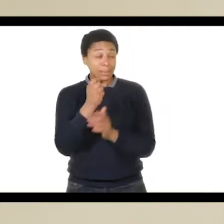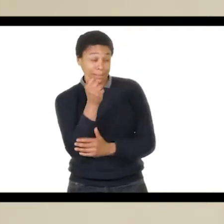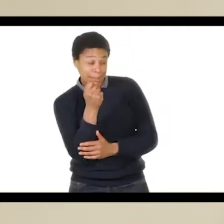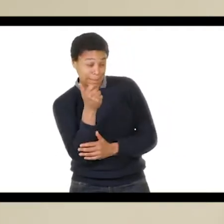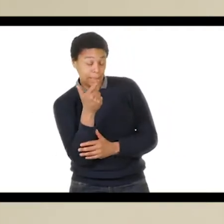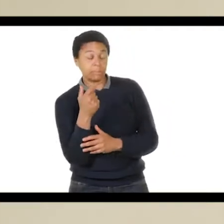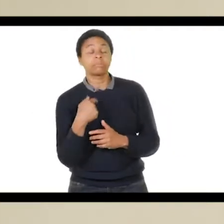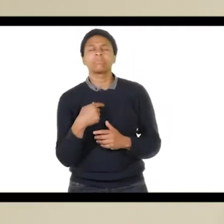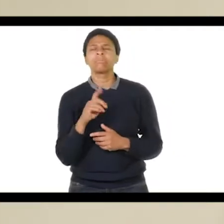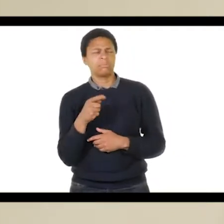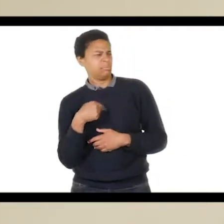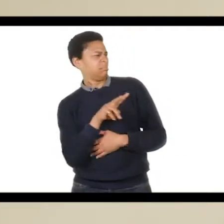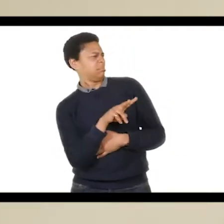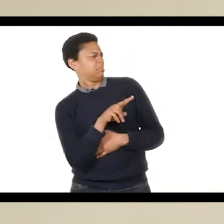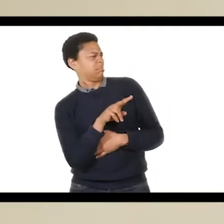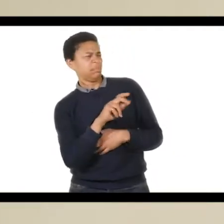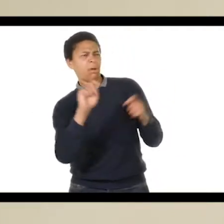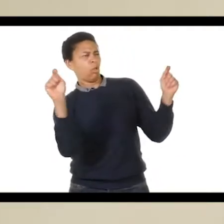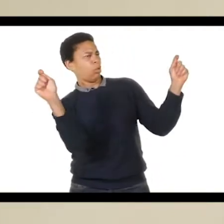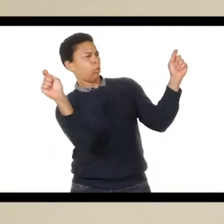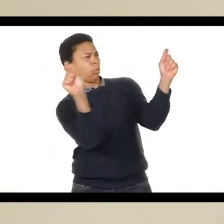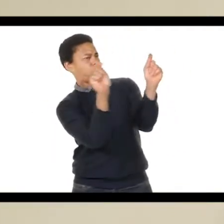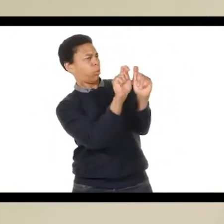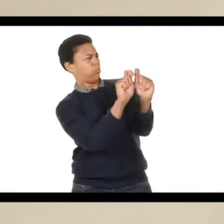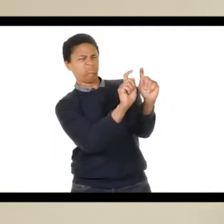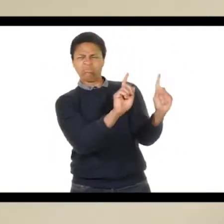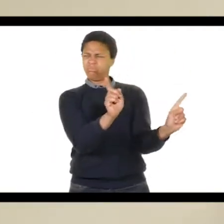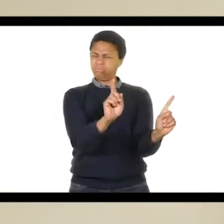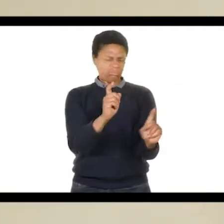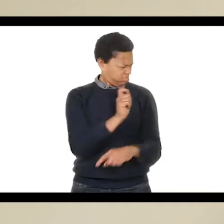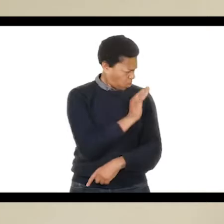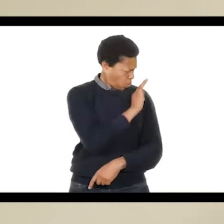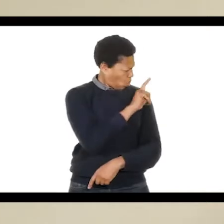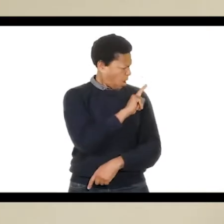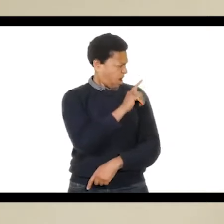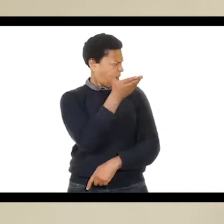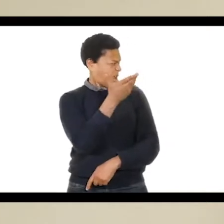And anyway, so the curtains got, were closed and I said to Christine,